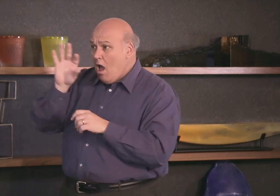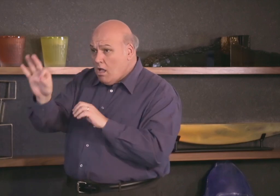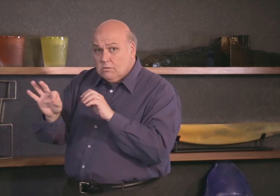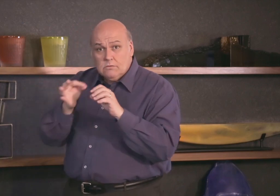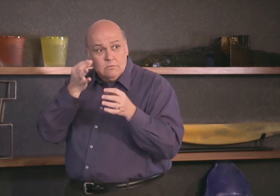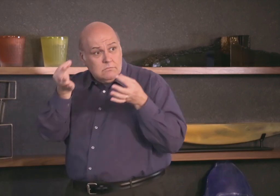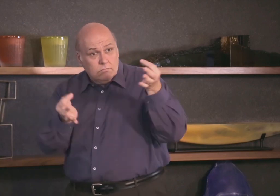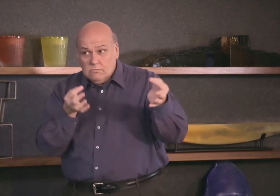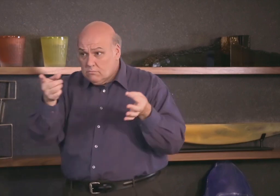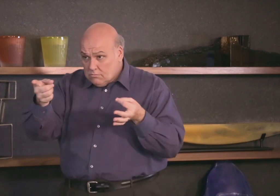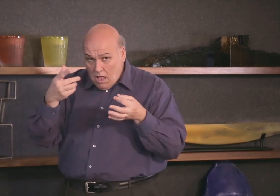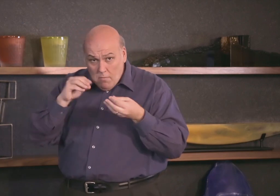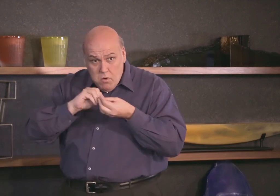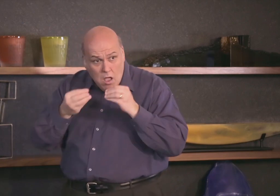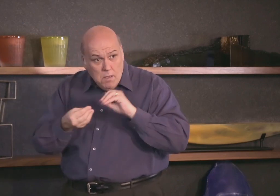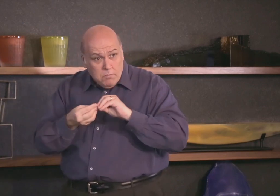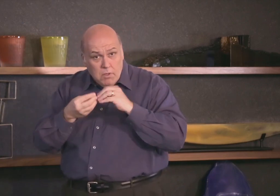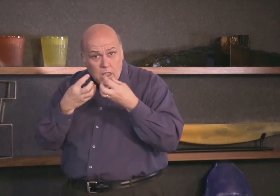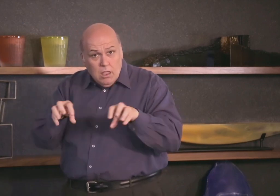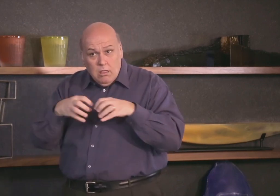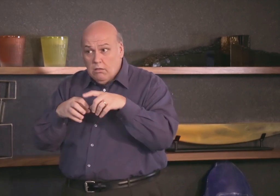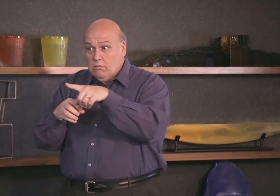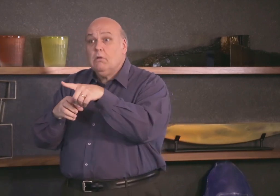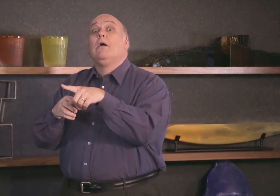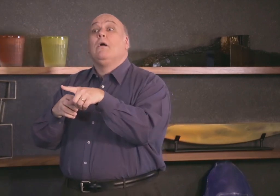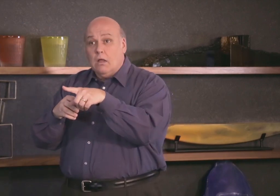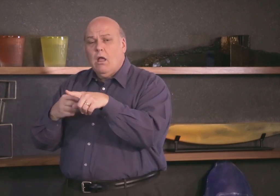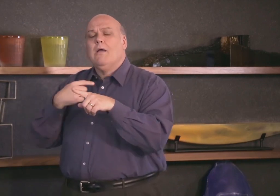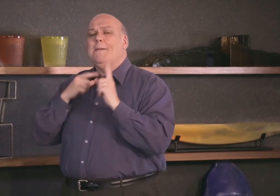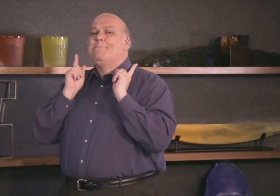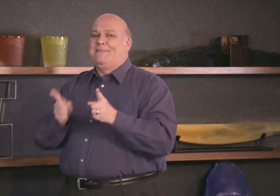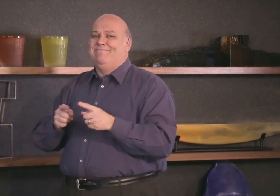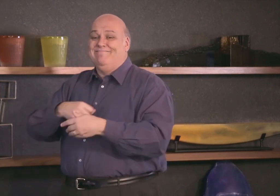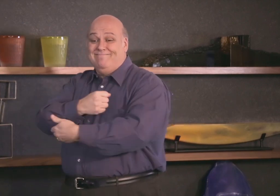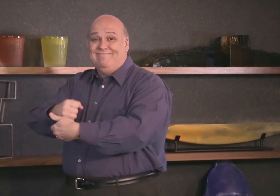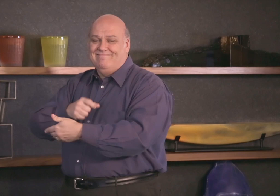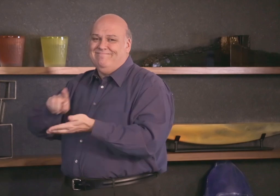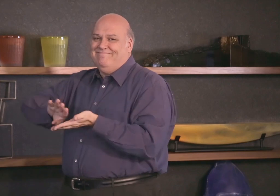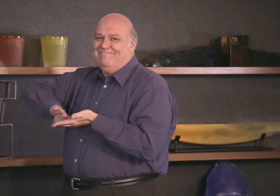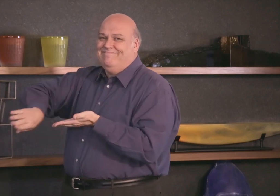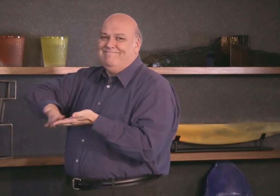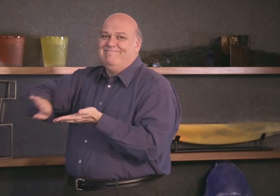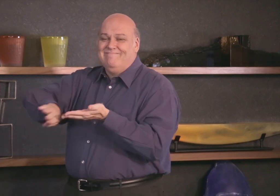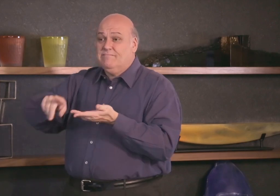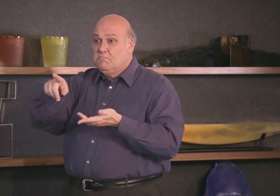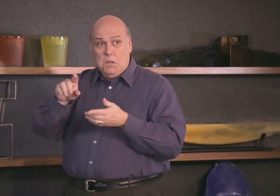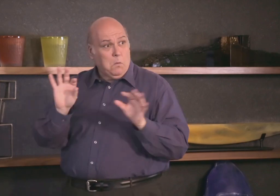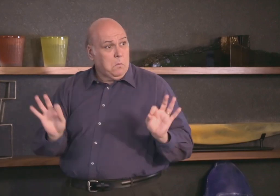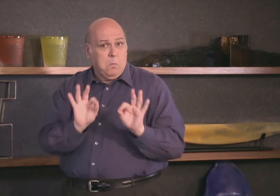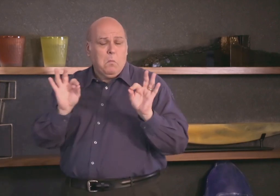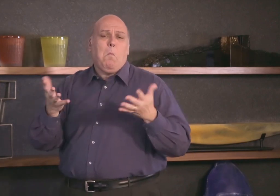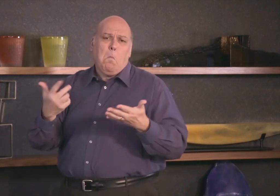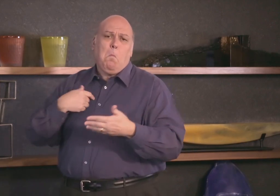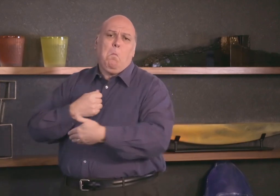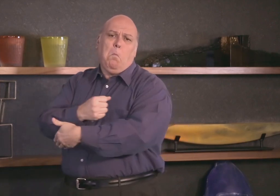friends I cook have a problem with eggs so I can avoid using eggs.